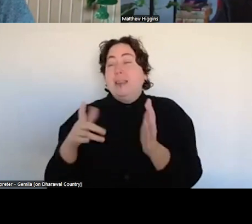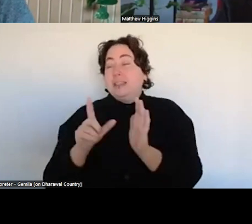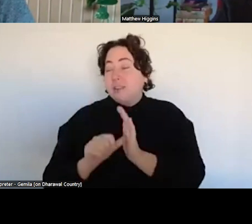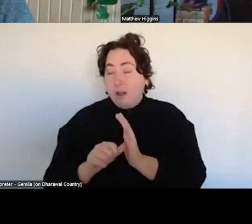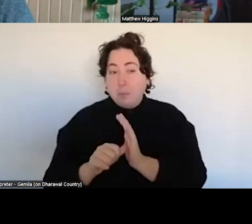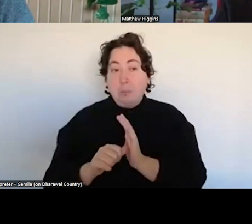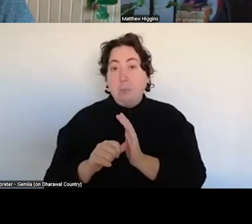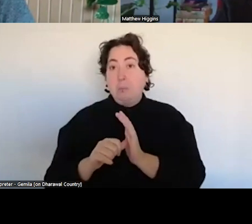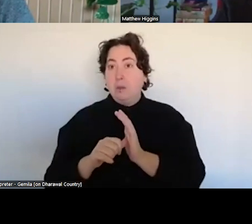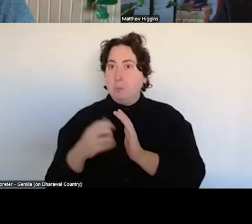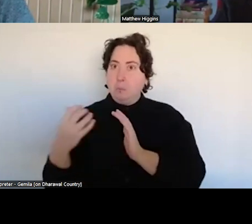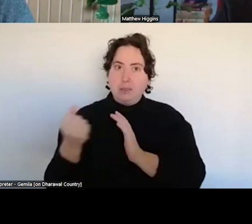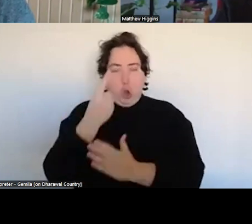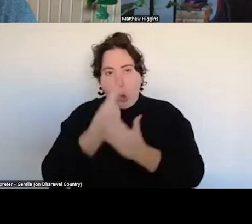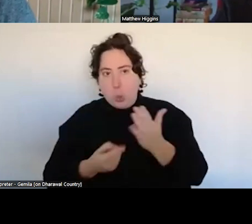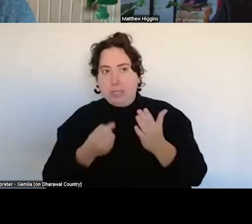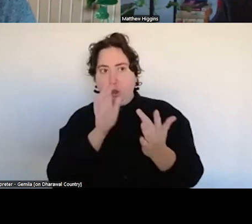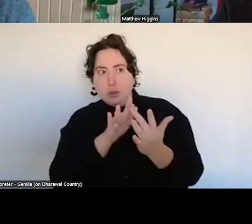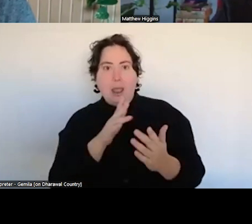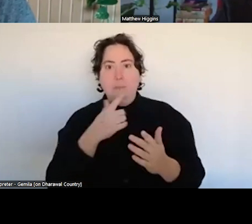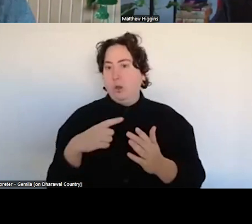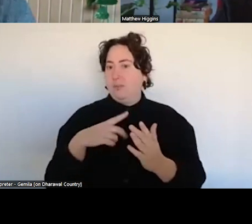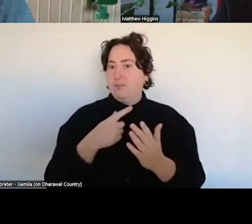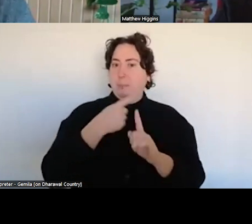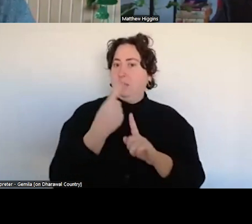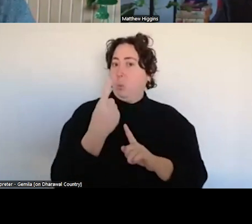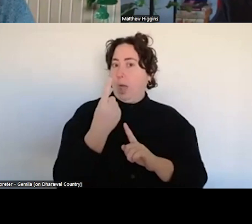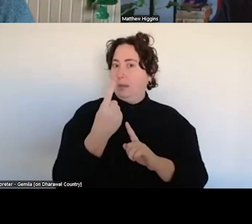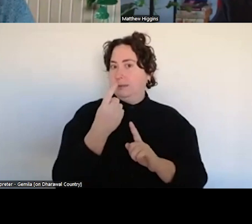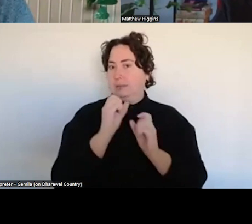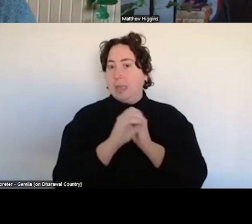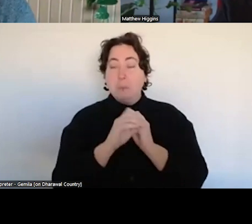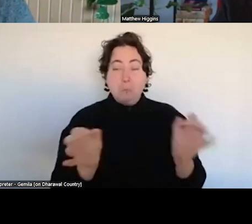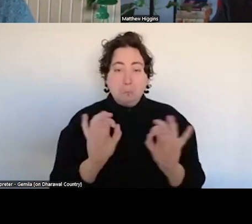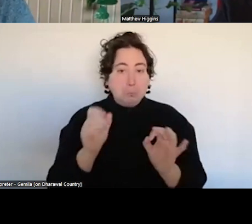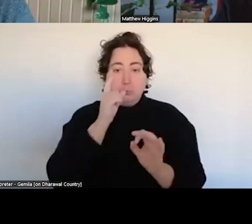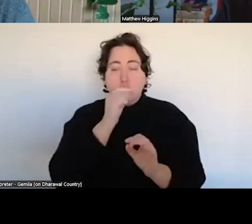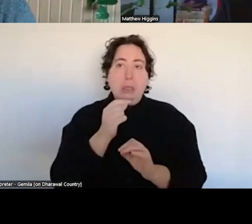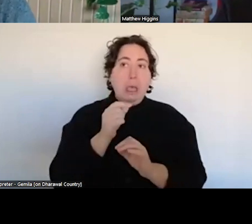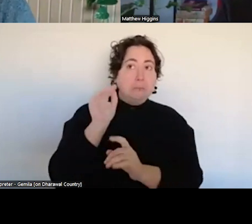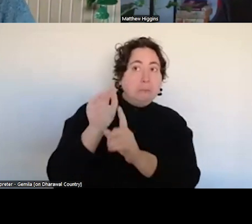regards to your Plus1 campaign. It can be about a fundraising idea, or anything